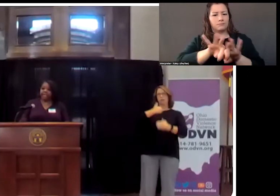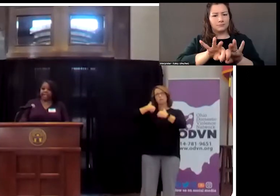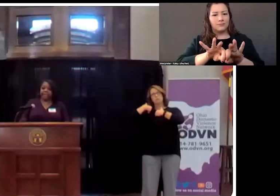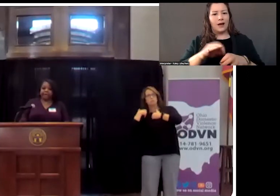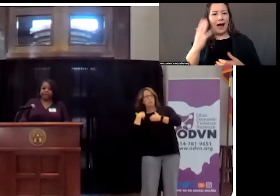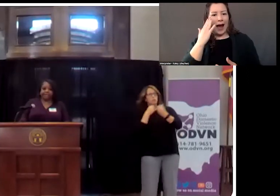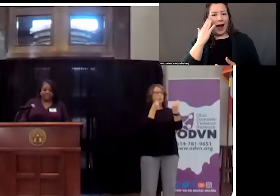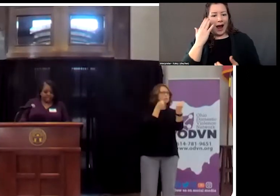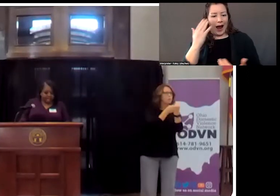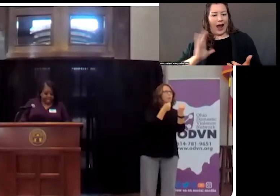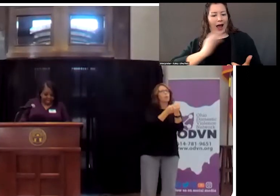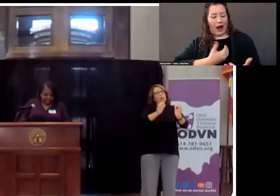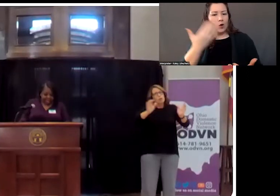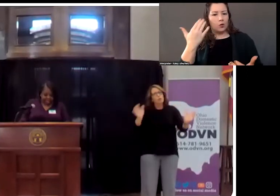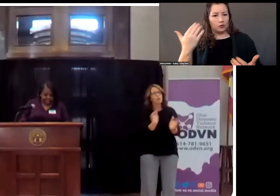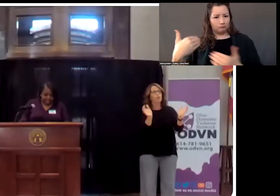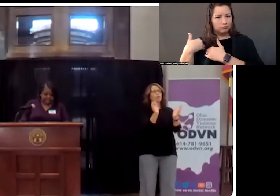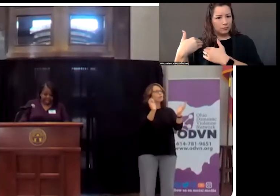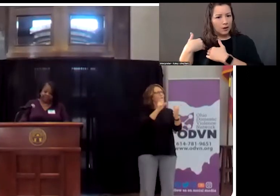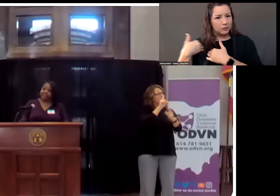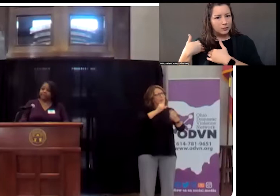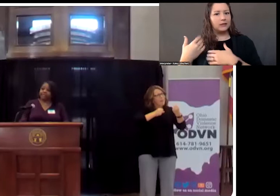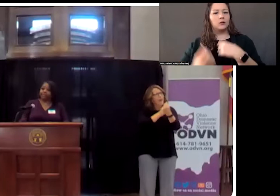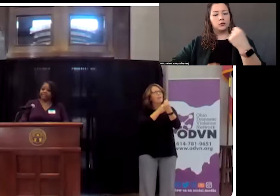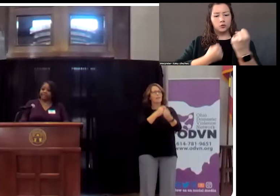encourage and advocate on behalf of those that we serve.